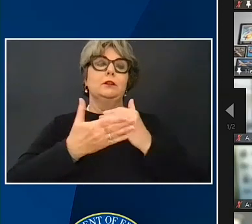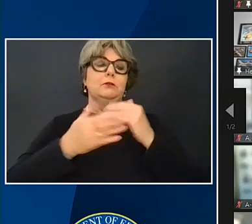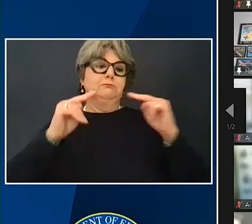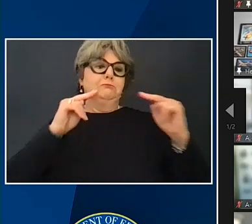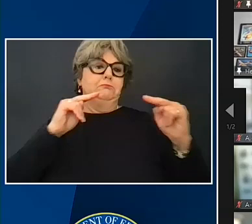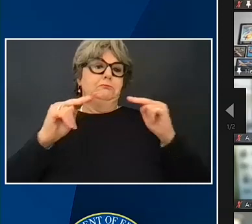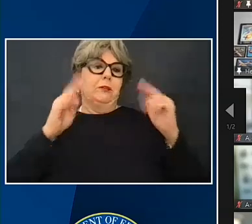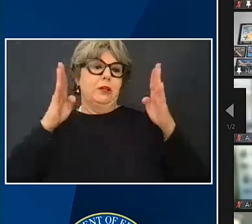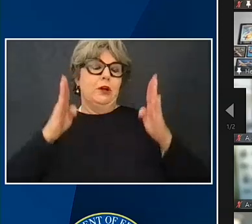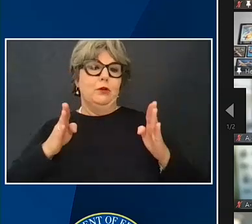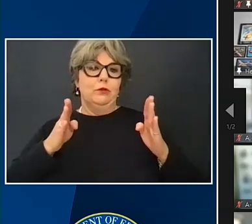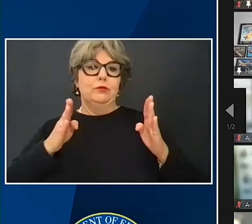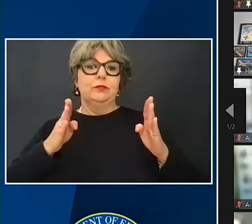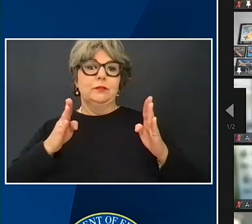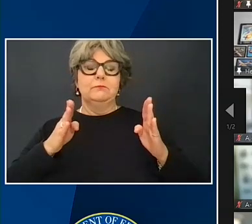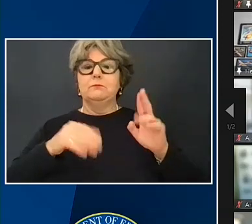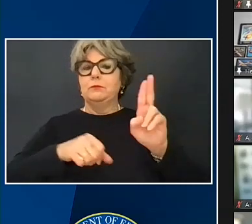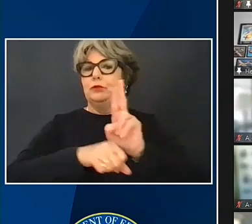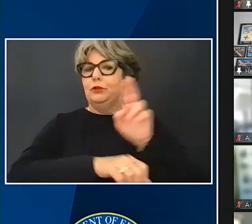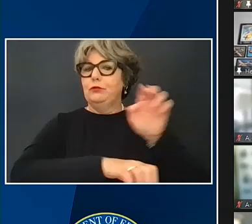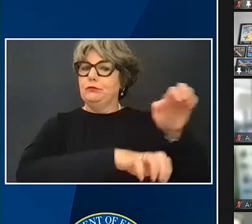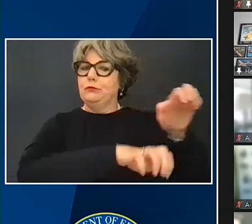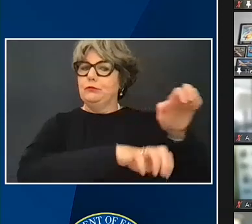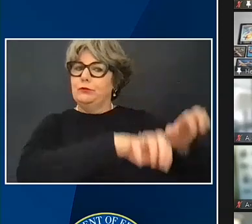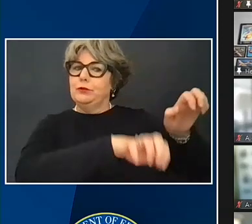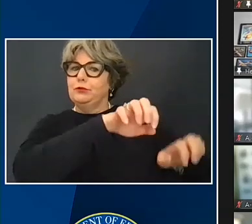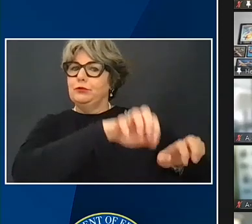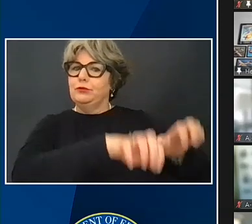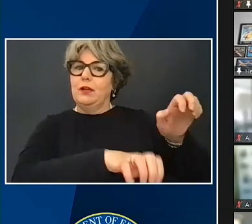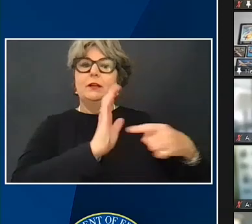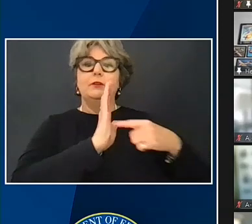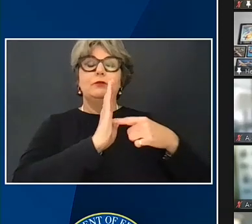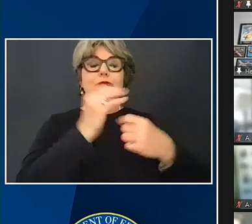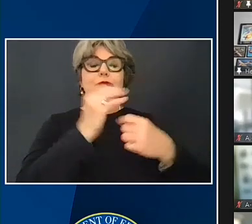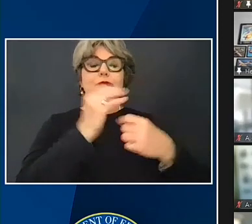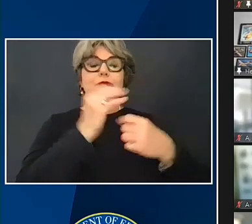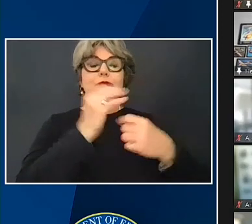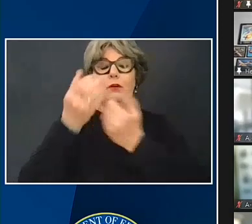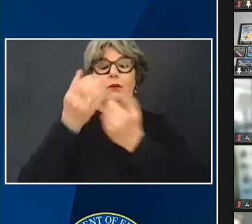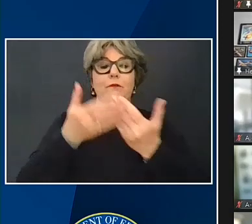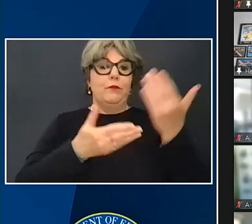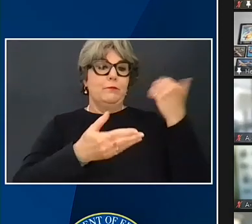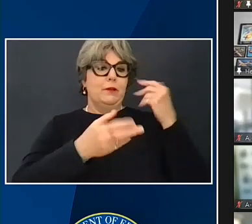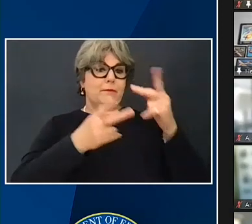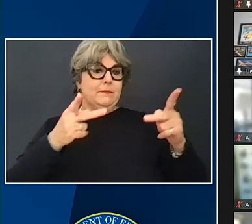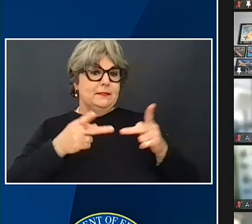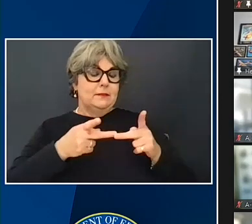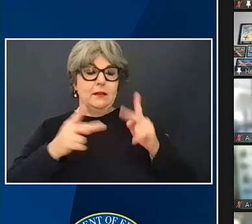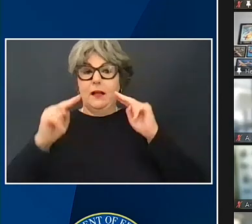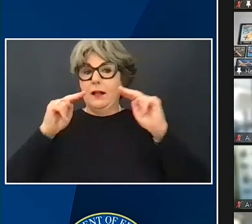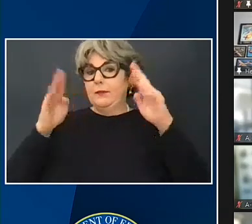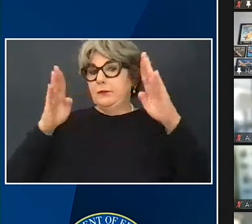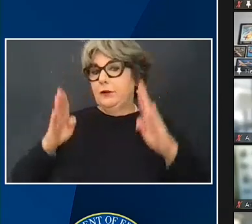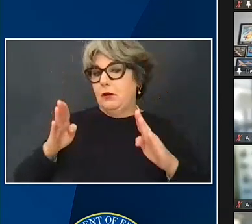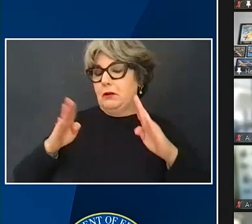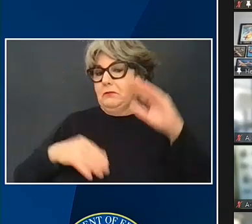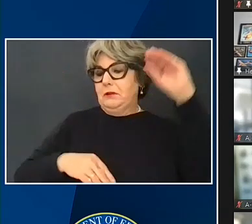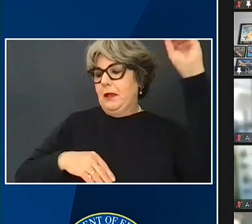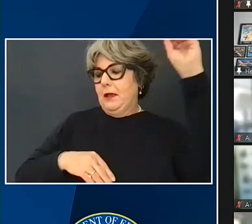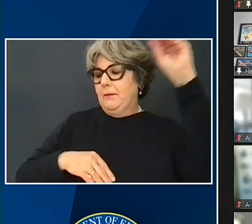utilize the chat feature to indicate support for previous positions or other negotiators' stances or to share any additional information.